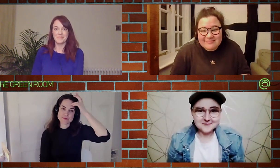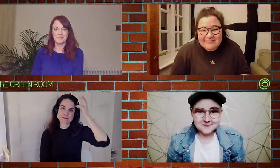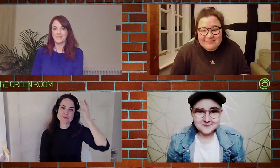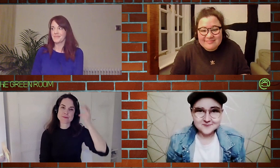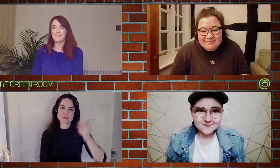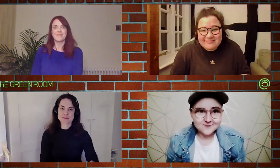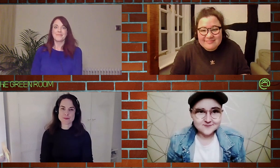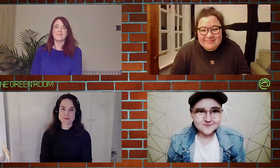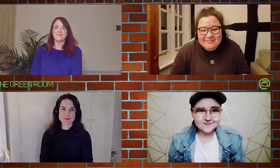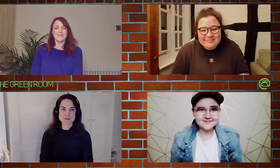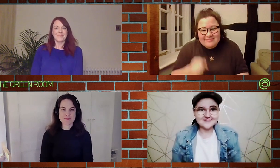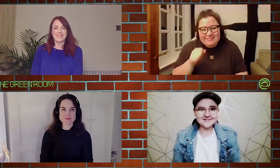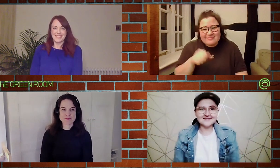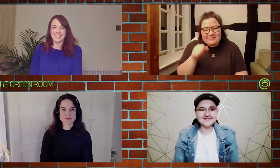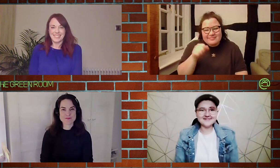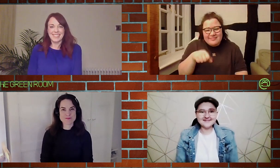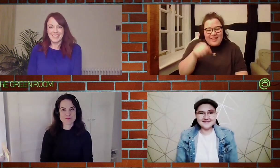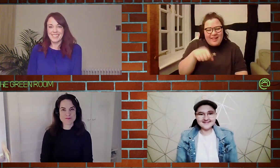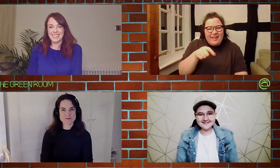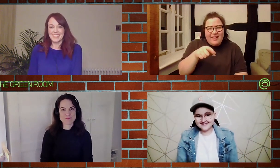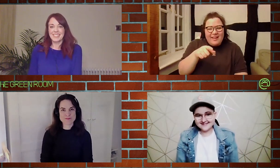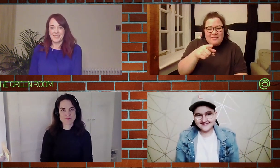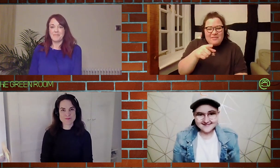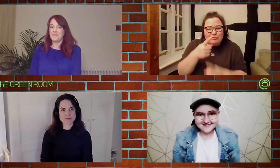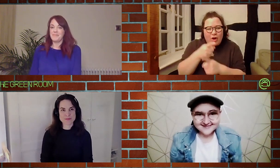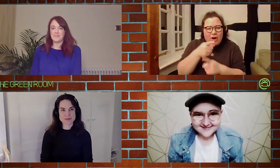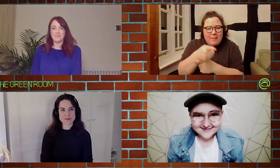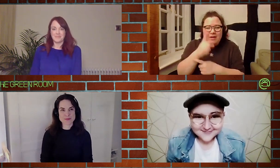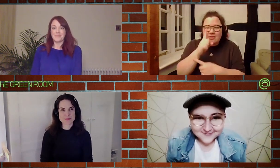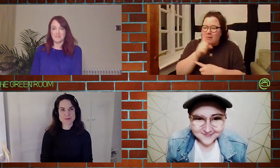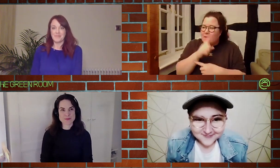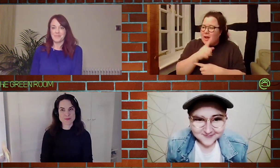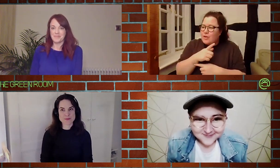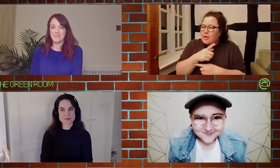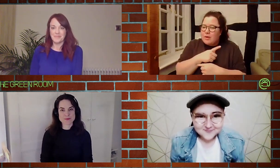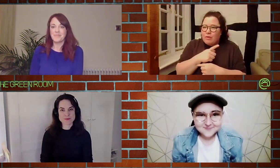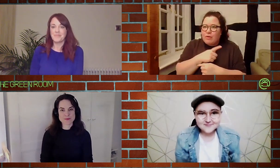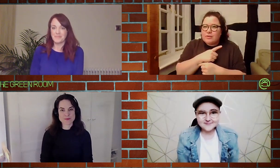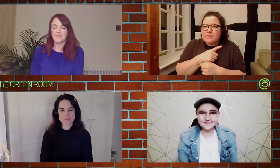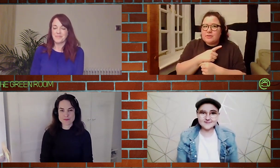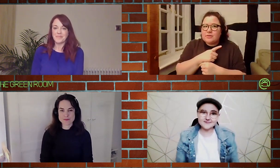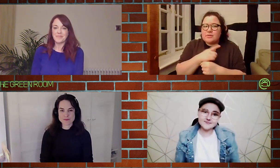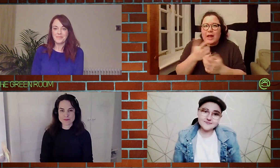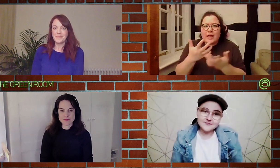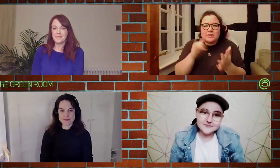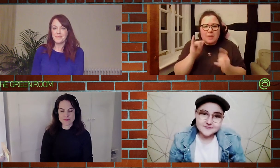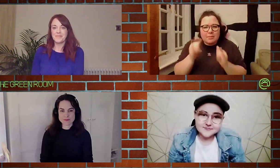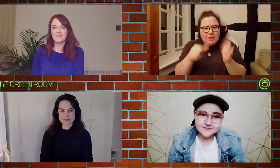want to see is a lot more representation. Yes absolutely. Talking about being